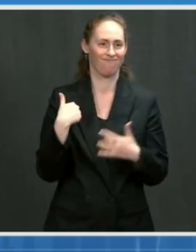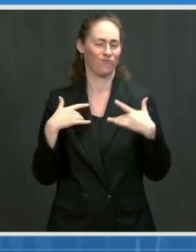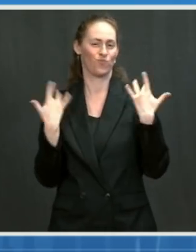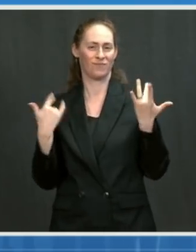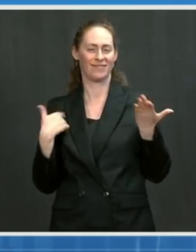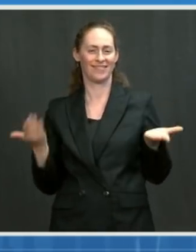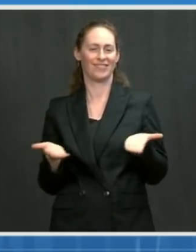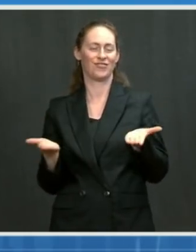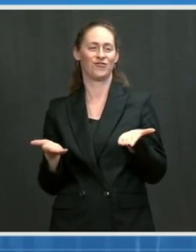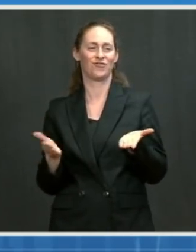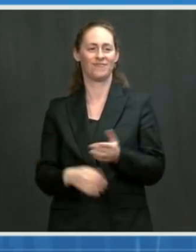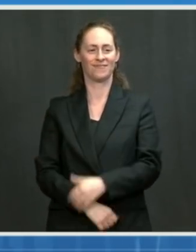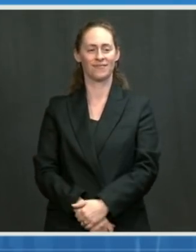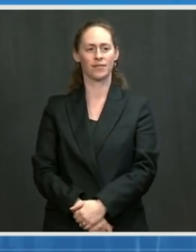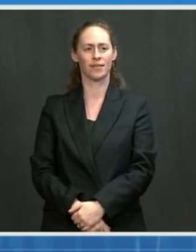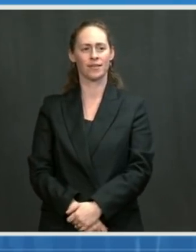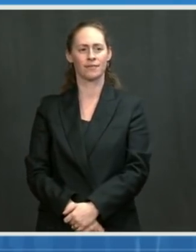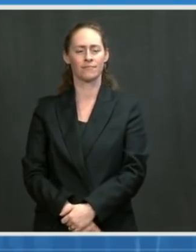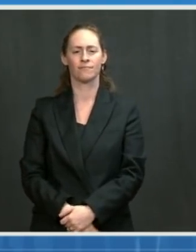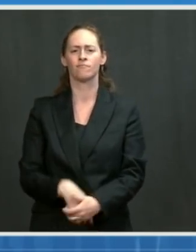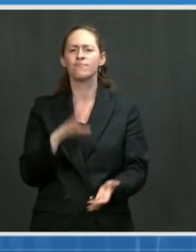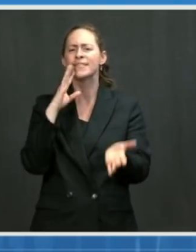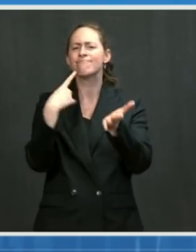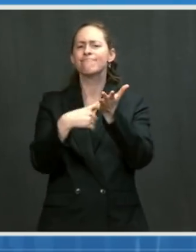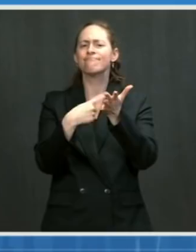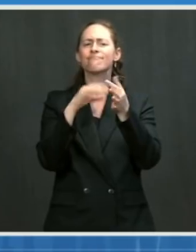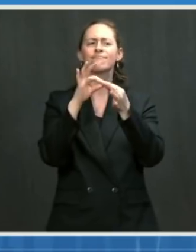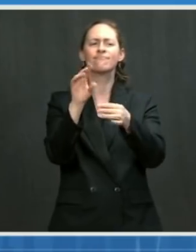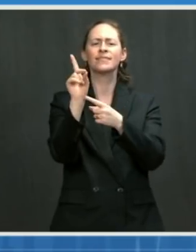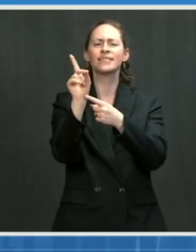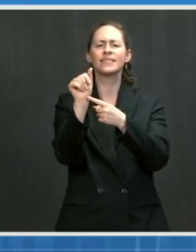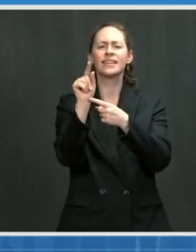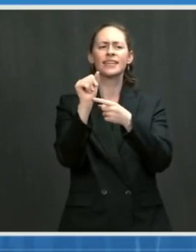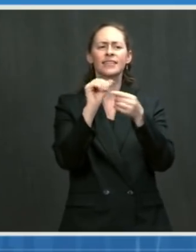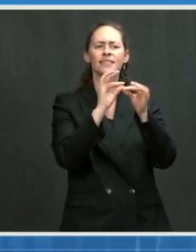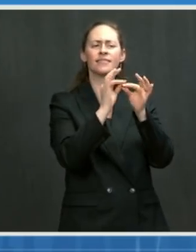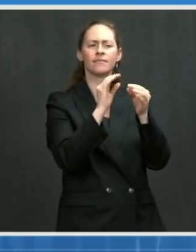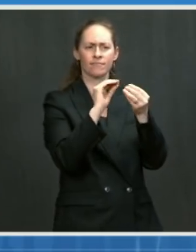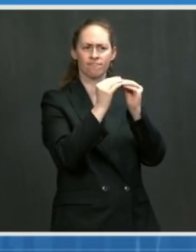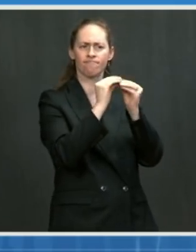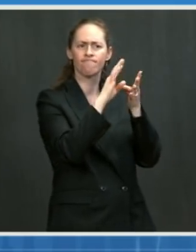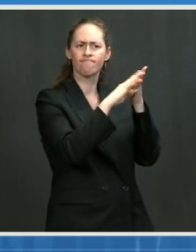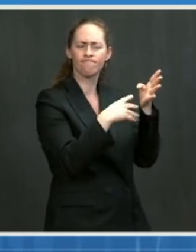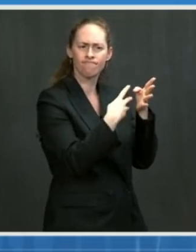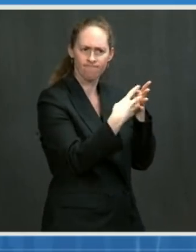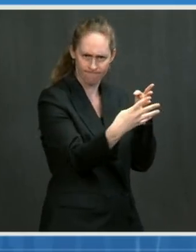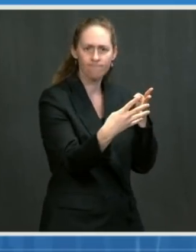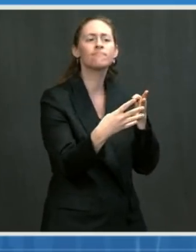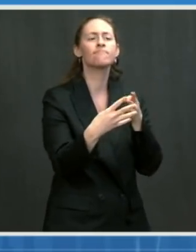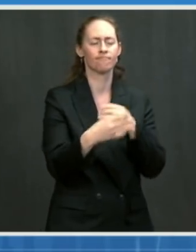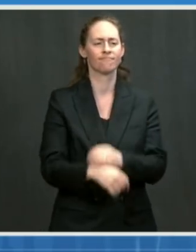FOR AN UPDATE ON OUR PROGRESS. THANK YOU, ANDY GOOD AFTERNOON I'M PLEASED TO BE BACK WITH YOU